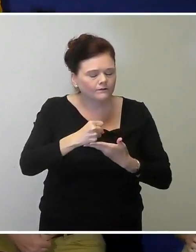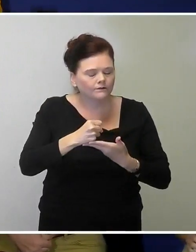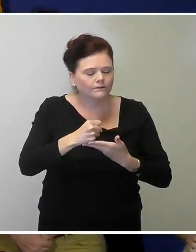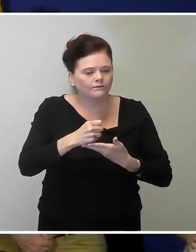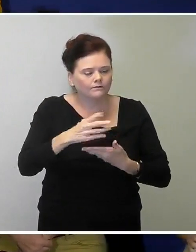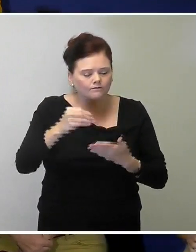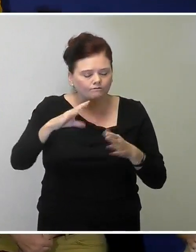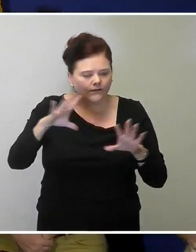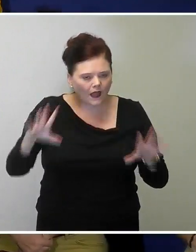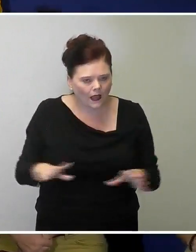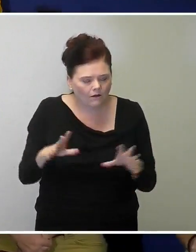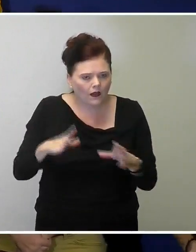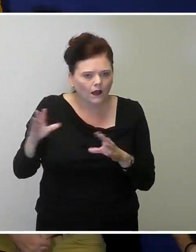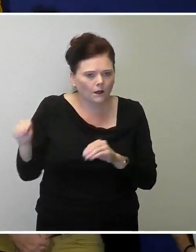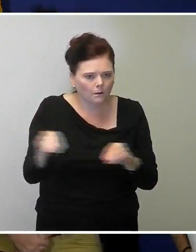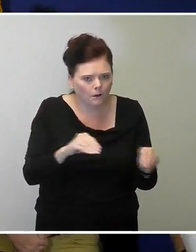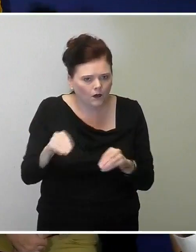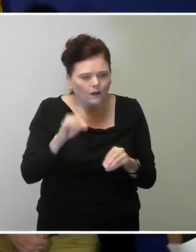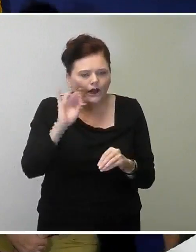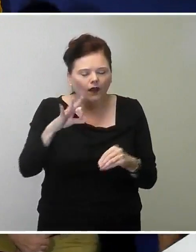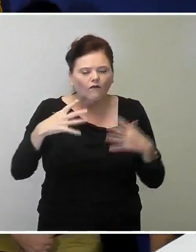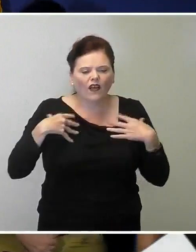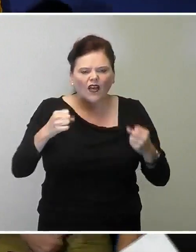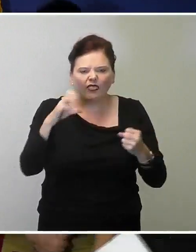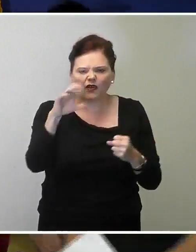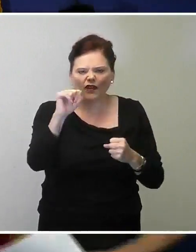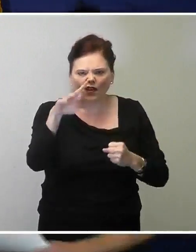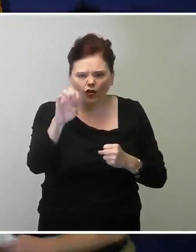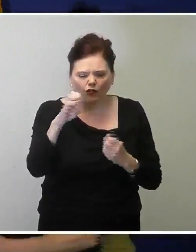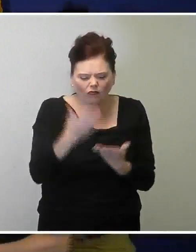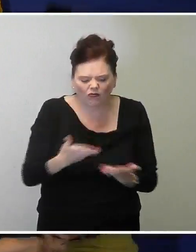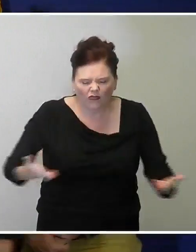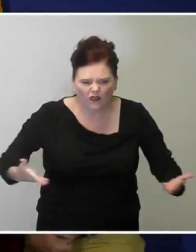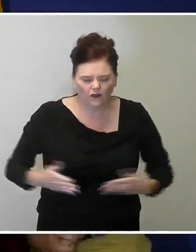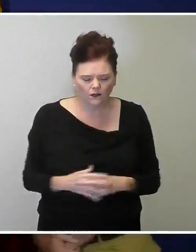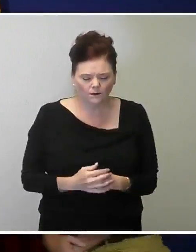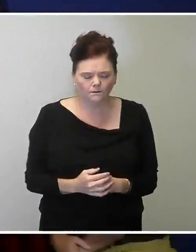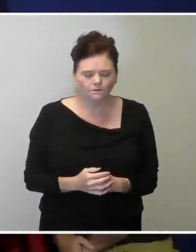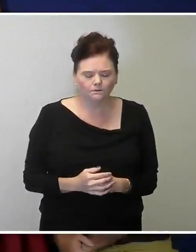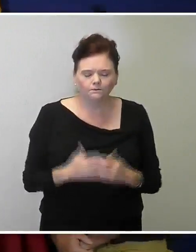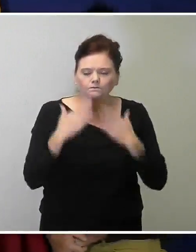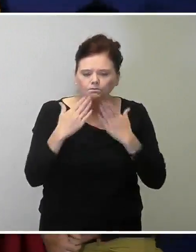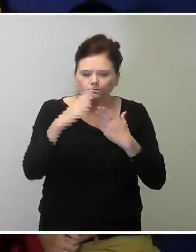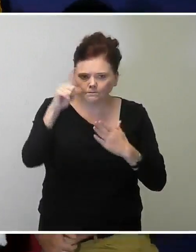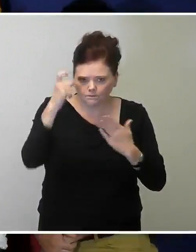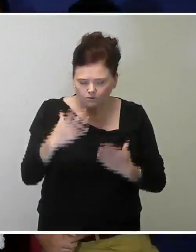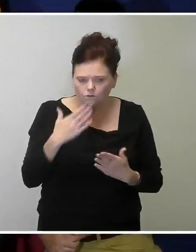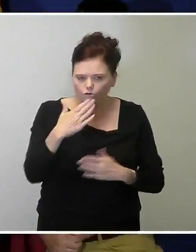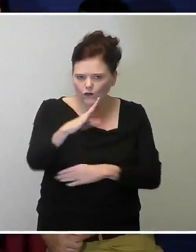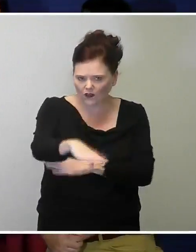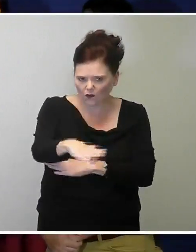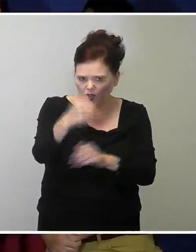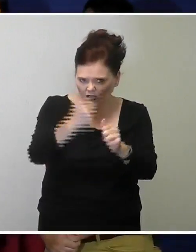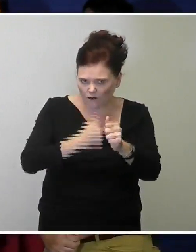OF HEALTH HERE ON SATURDAY, AS WELL. HAS BEEN INSTRUMENTAL IN THE MOVEMENT AND ACTIVATIONS OF OUR